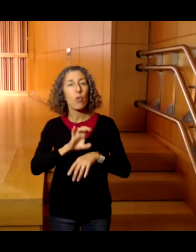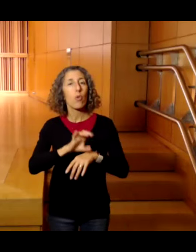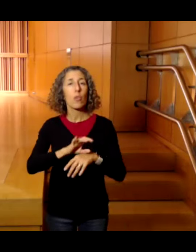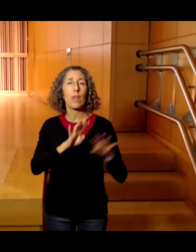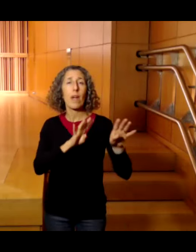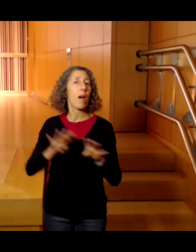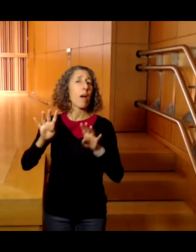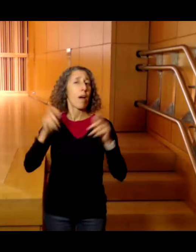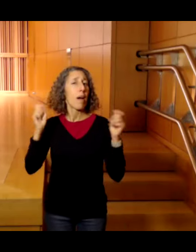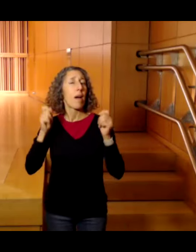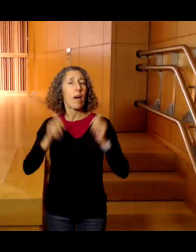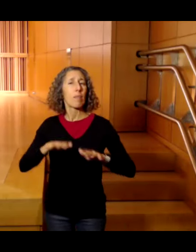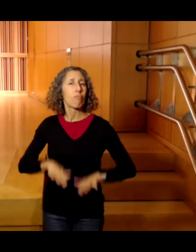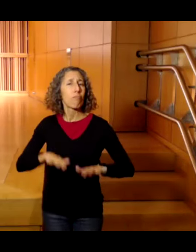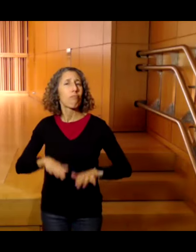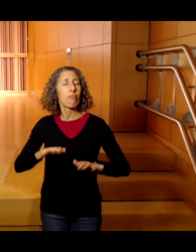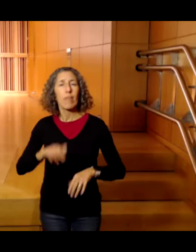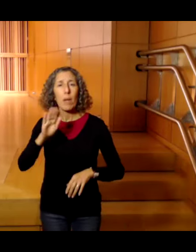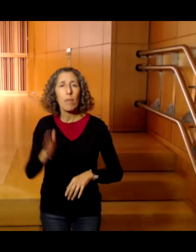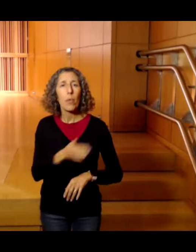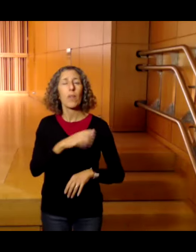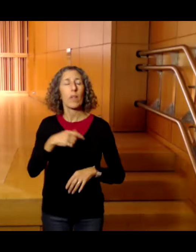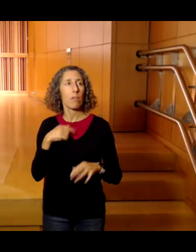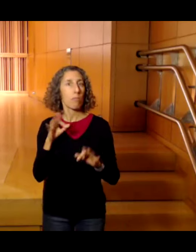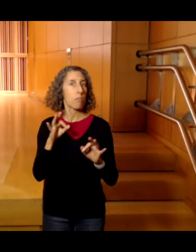And last, not so much as will as his volition.